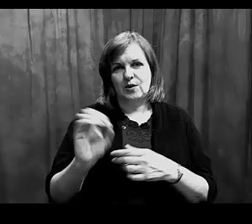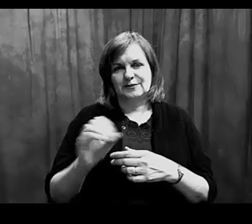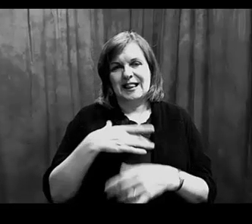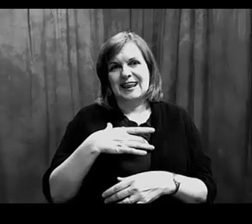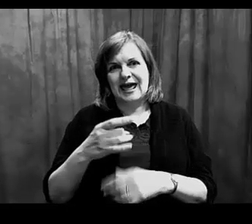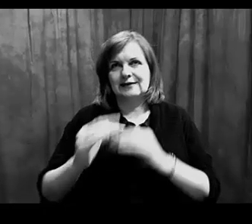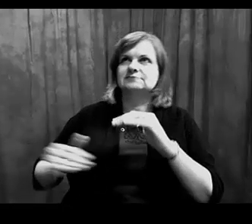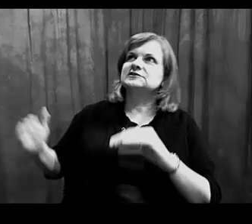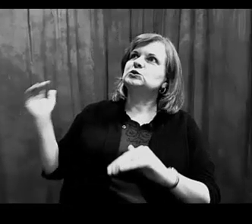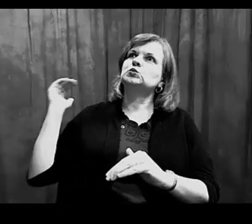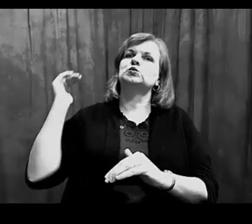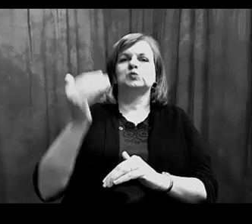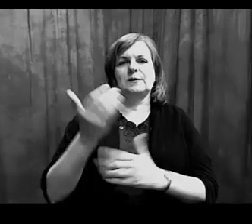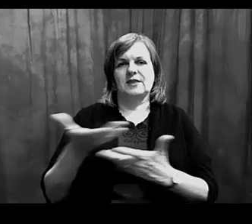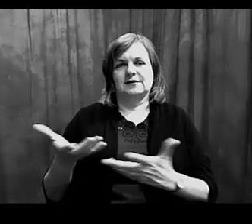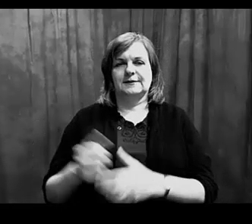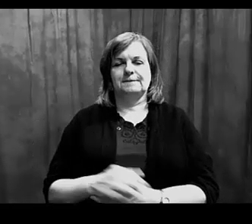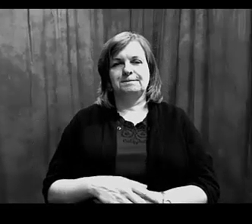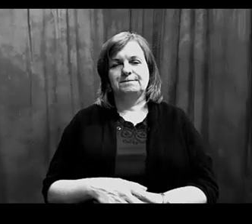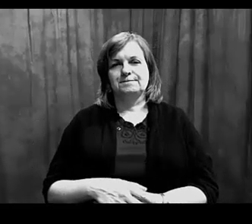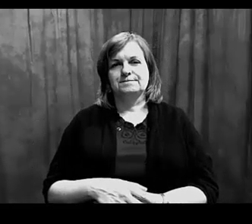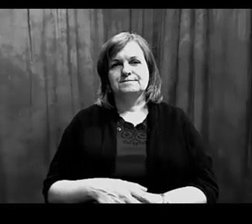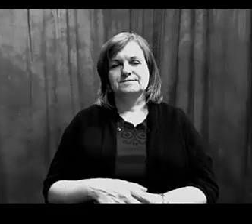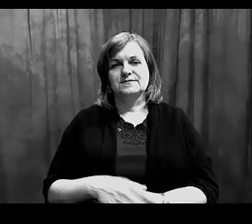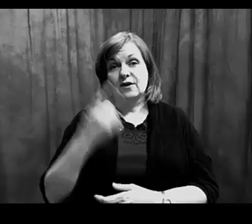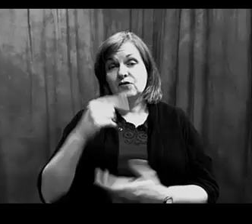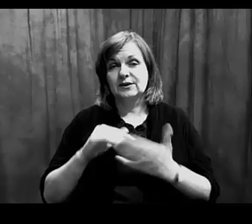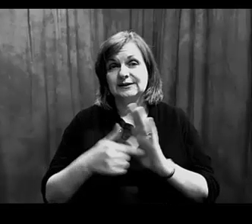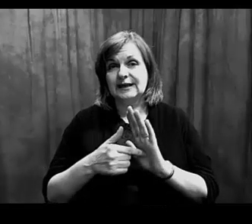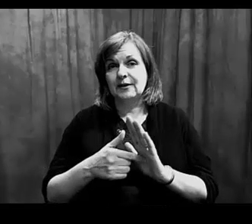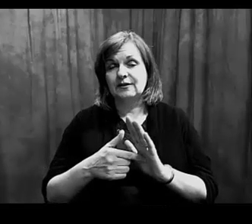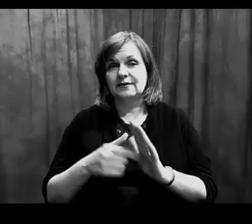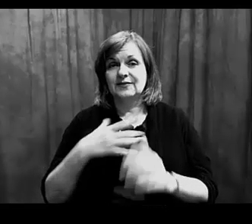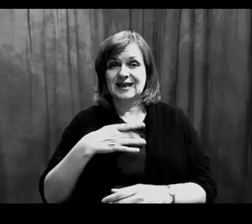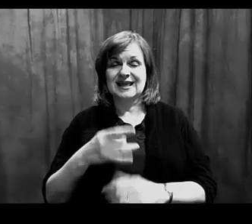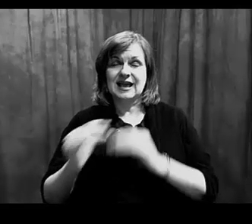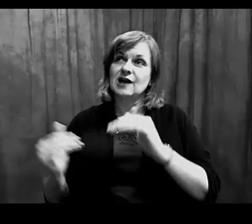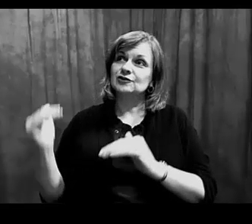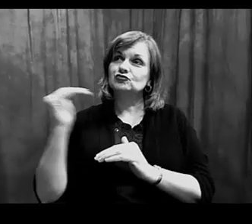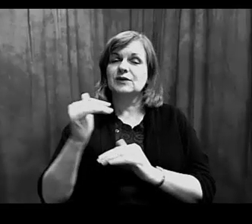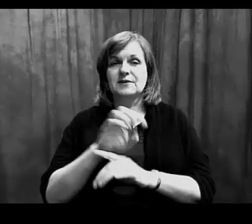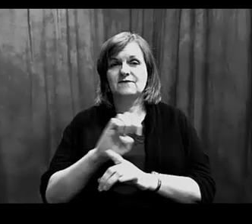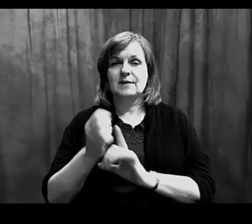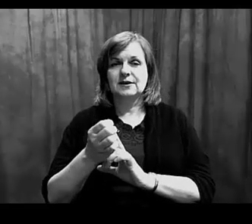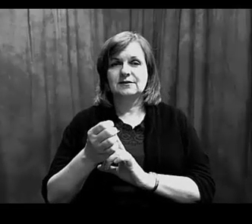the good things that they do and how they actually help us in our daily lives